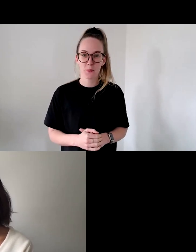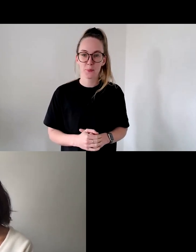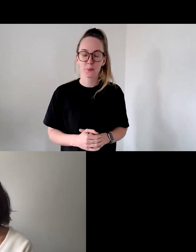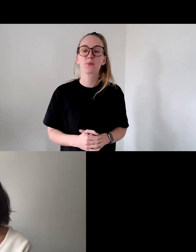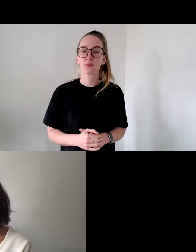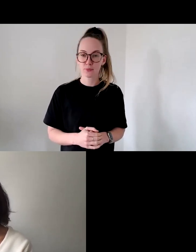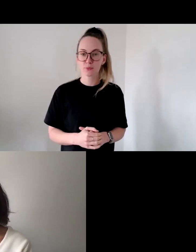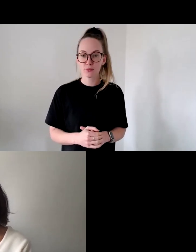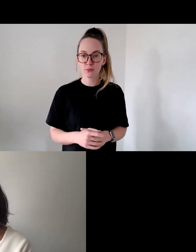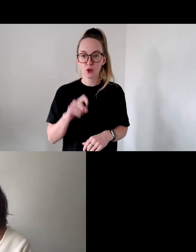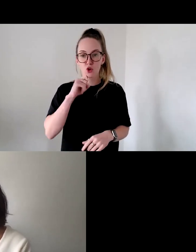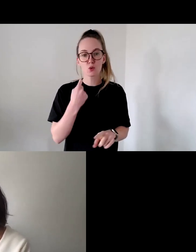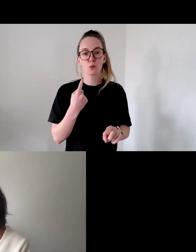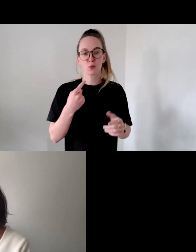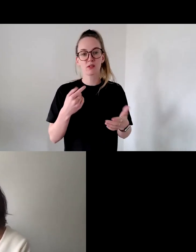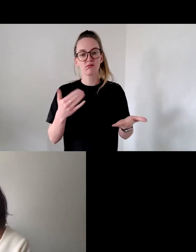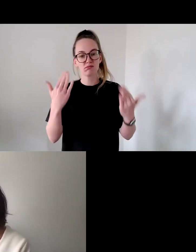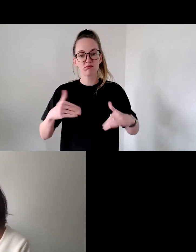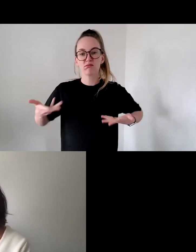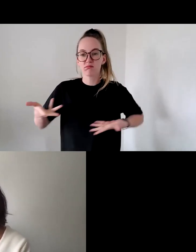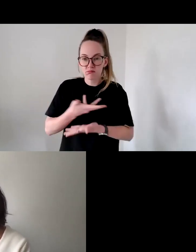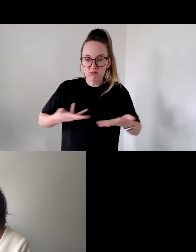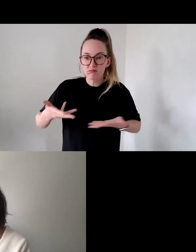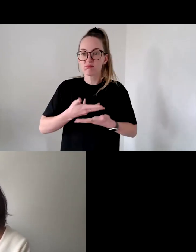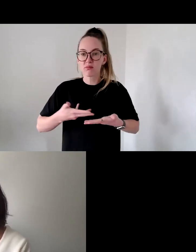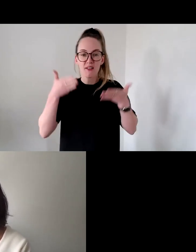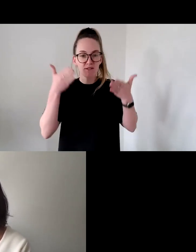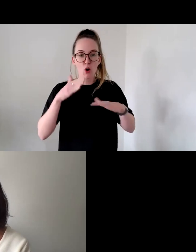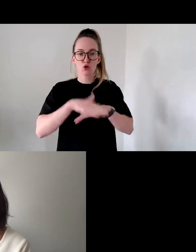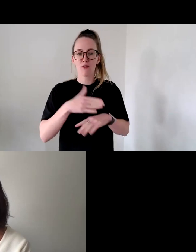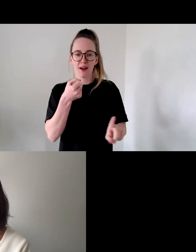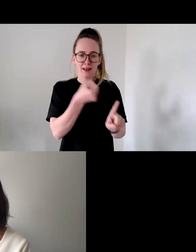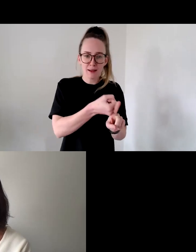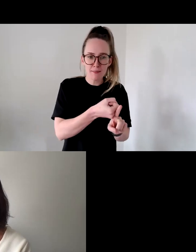to the discussion session and specifically focus on the implications of the positive